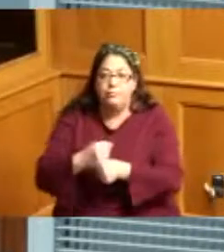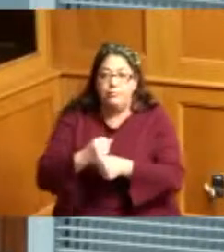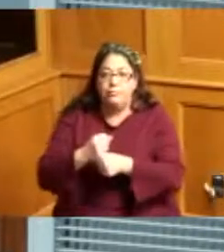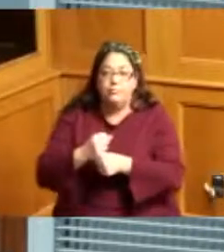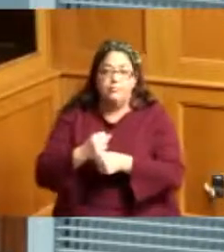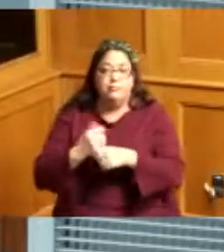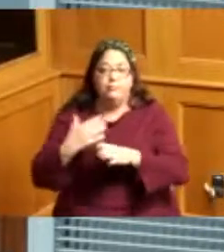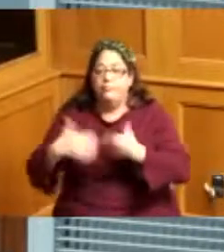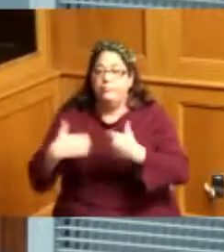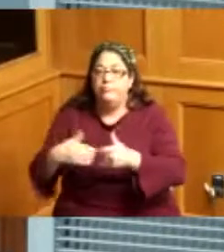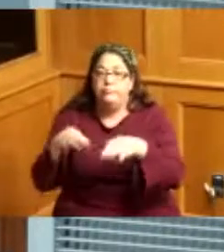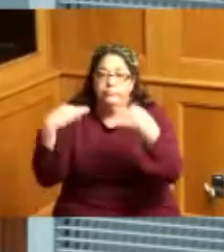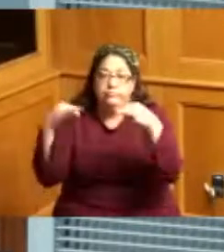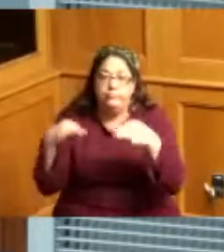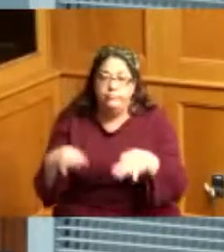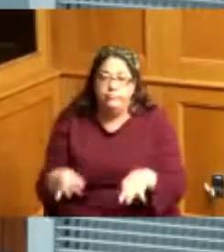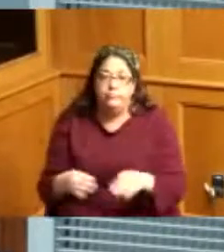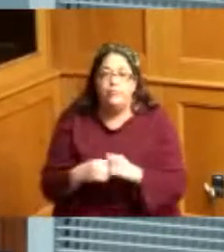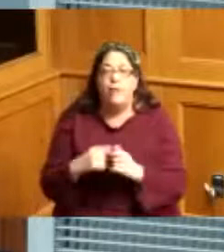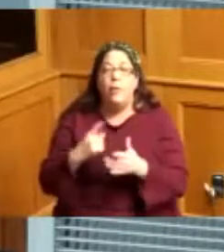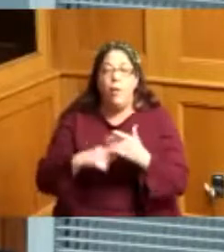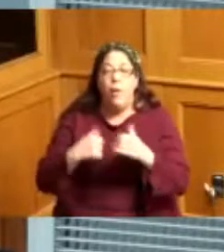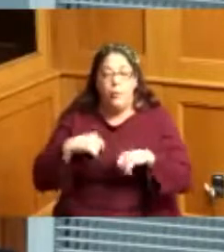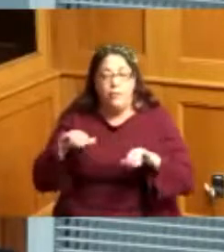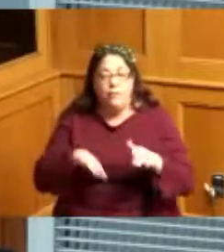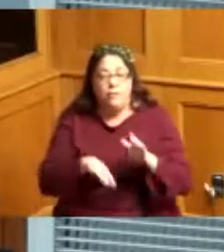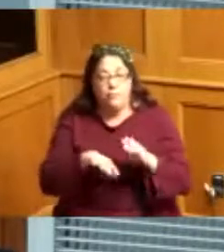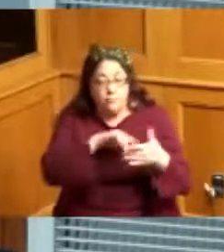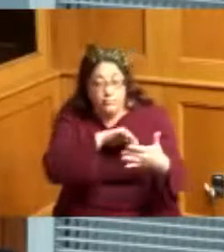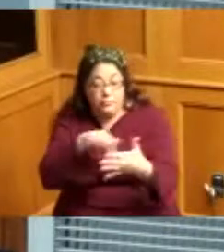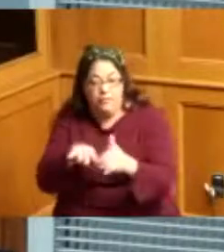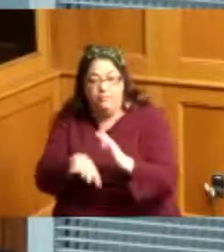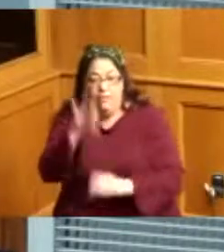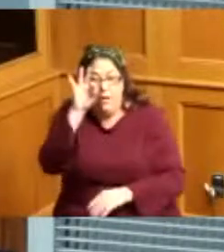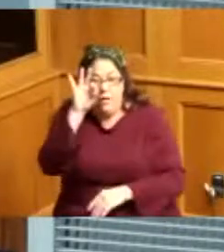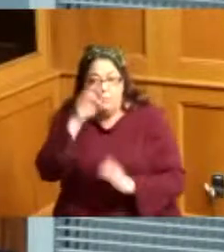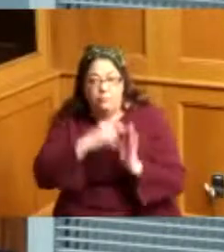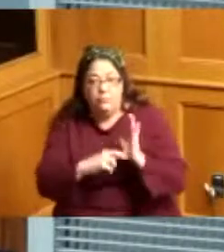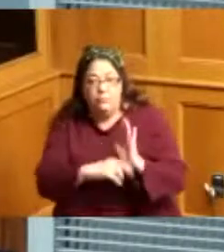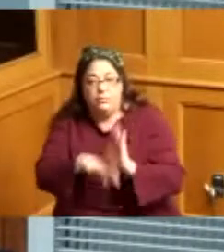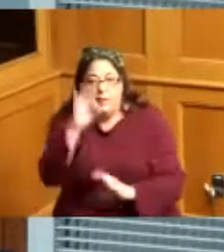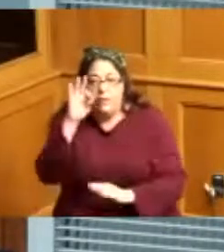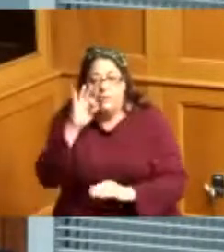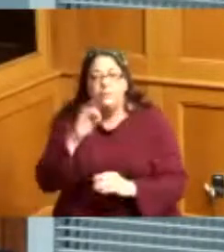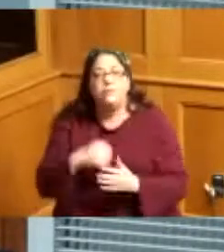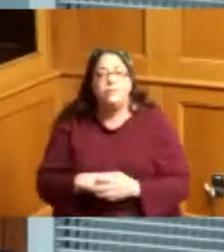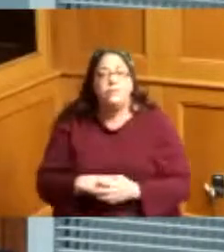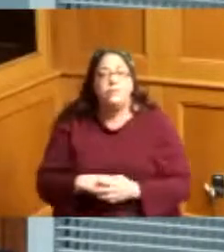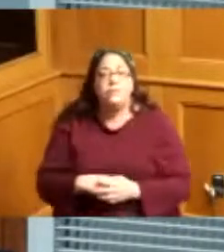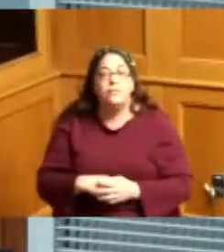of our our study and give you a really high level overview of essentially a framework that we've